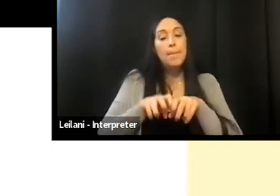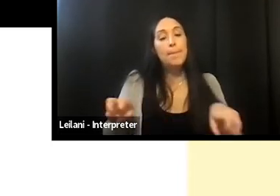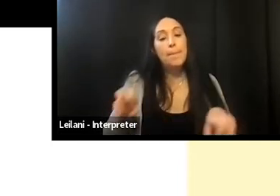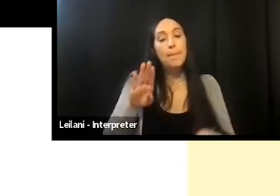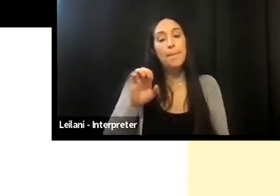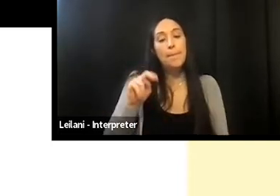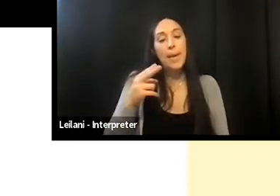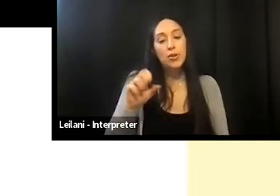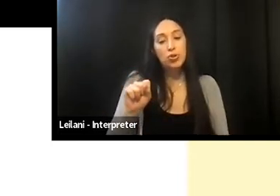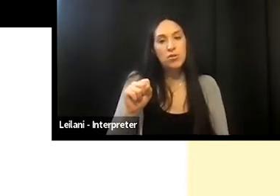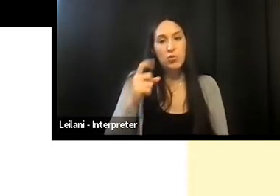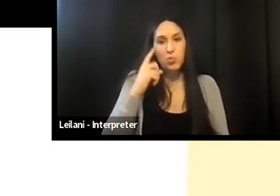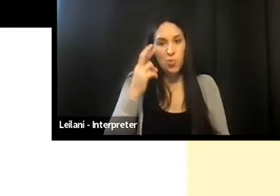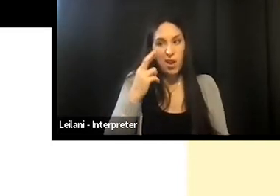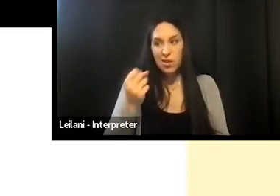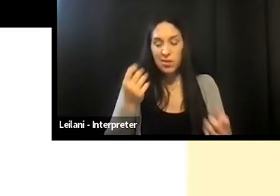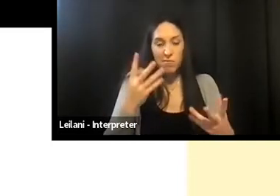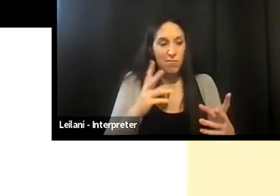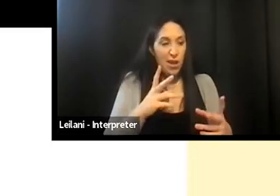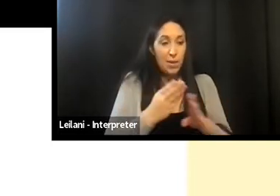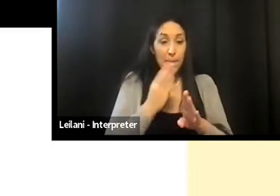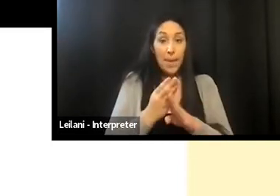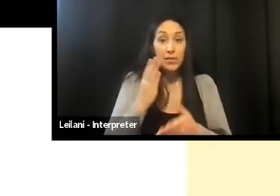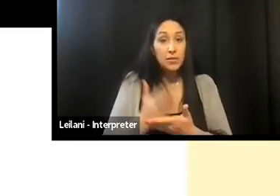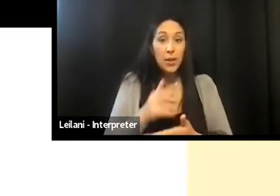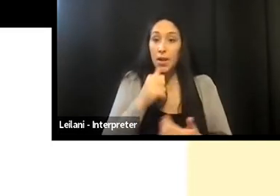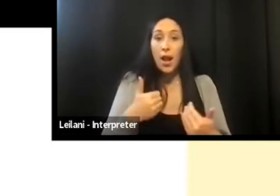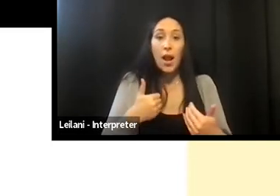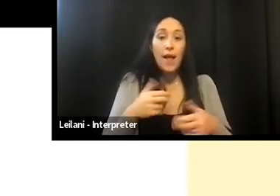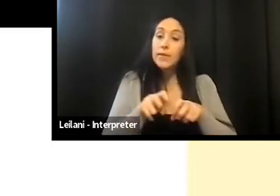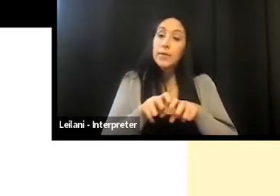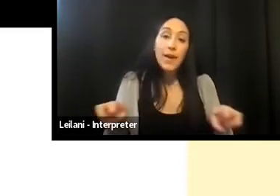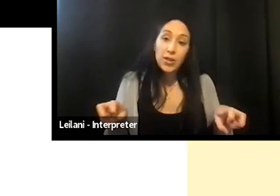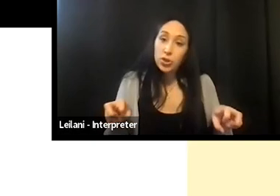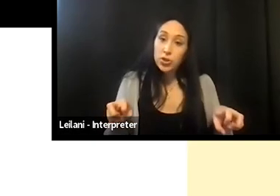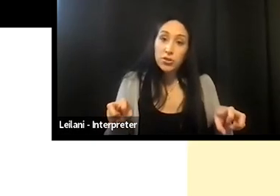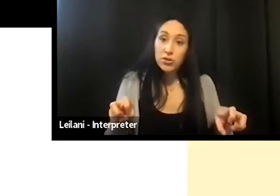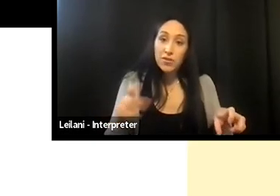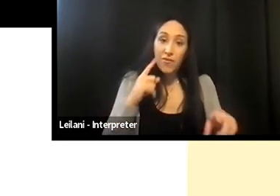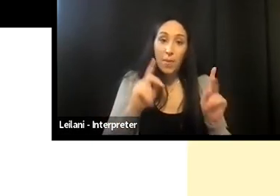did not have seating areas for individuals to sit, which is an issue if you have mobility issues.